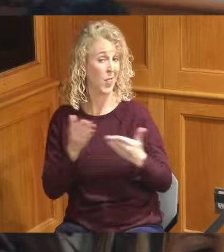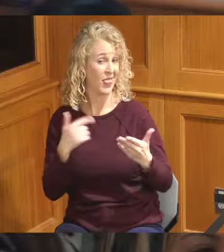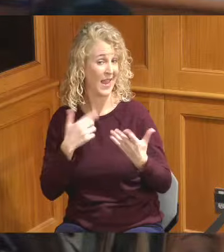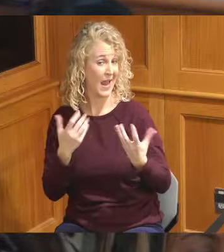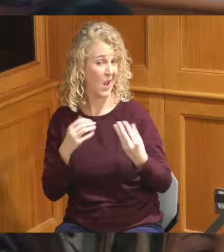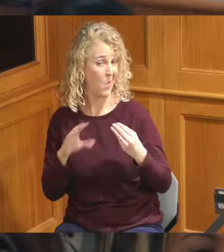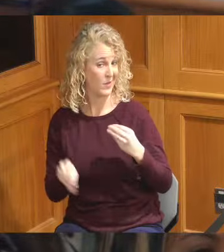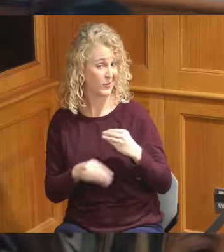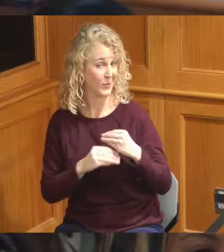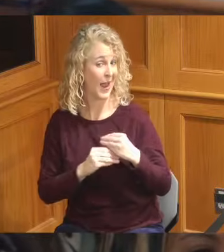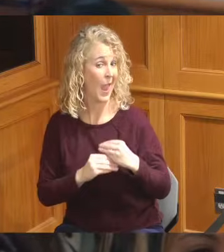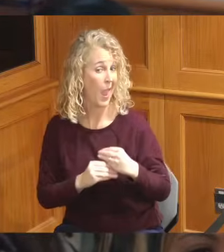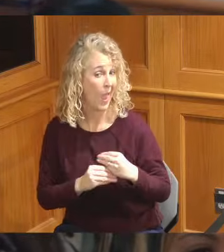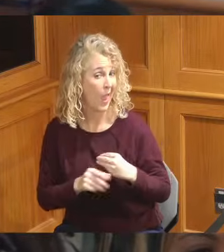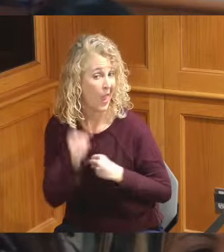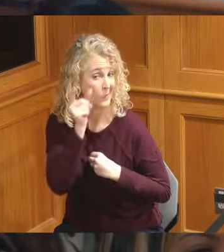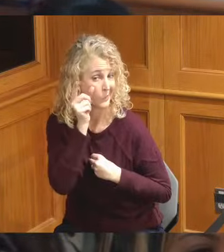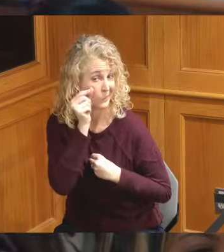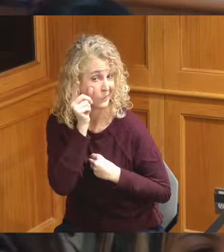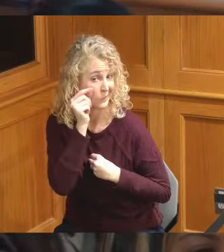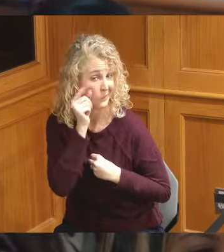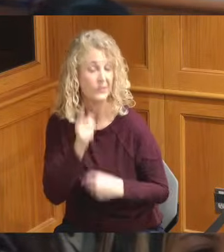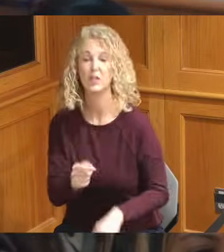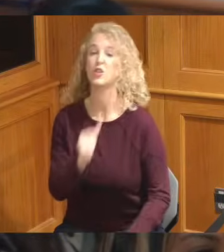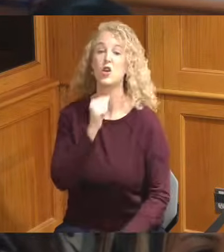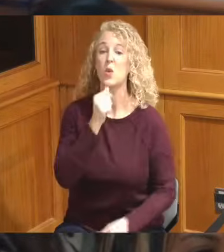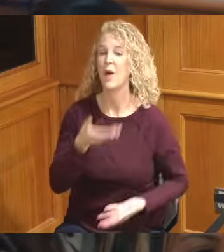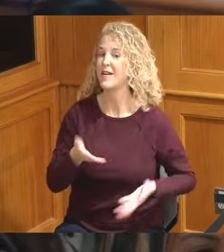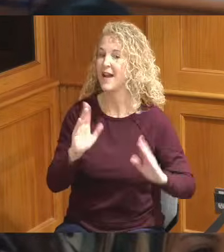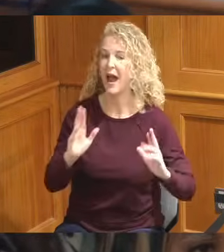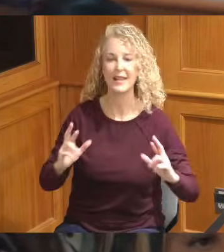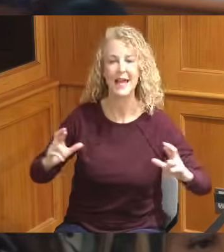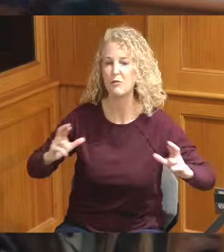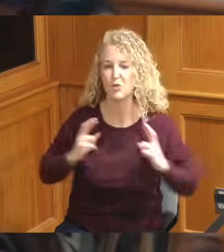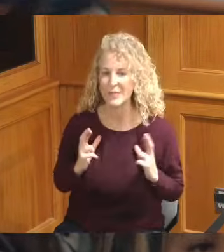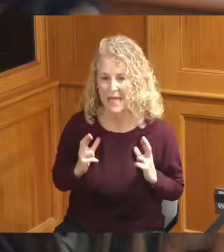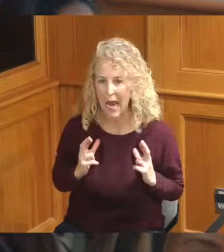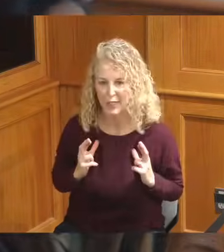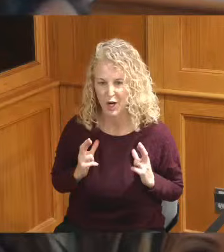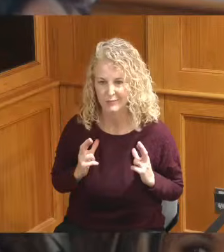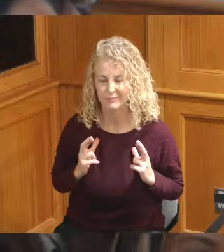I wanted to say be a proclaimed that you are not allowed to retire. All these people We need